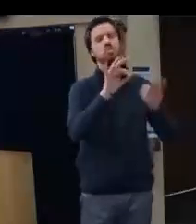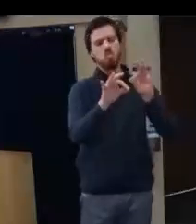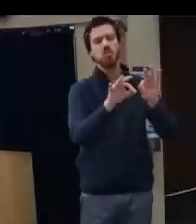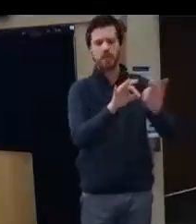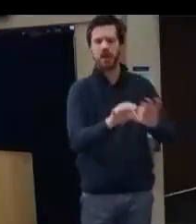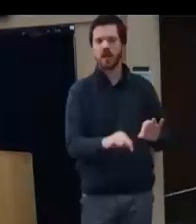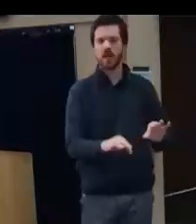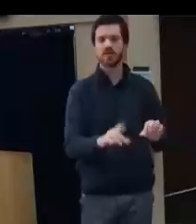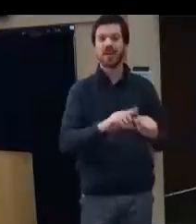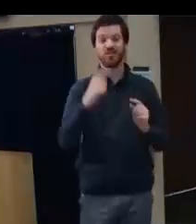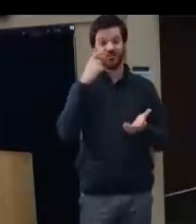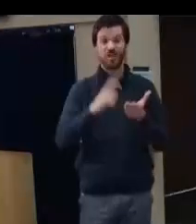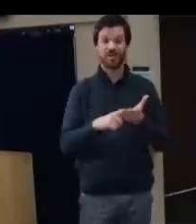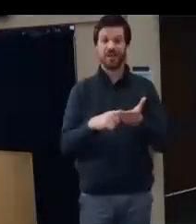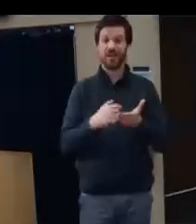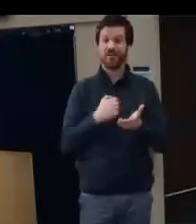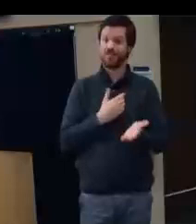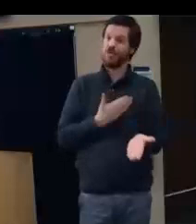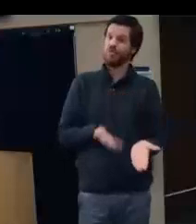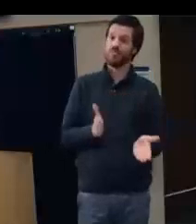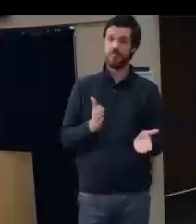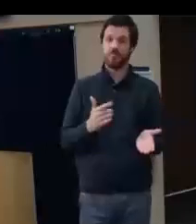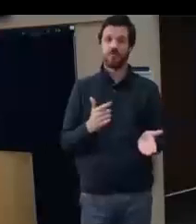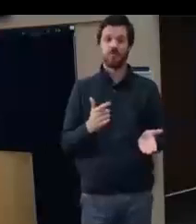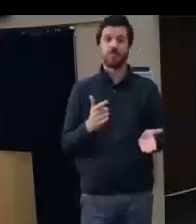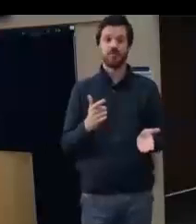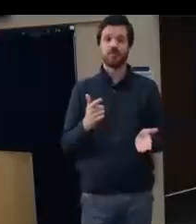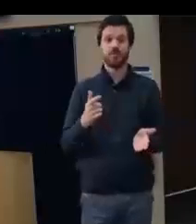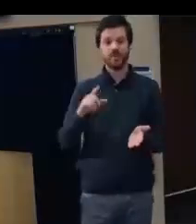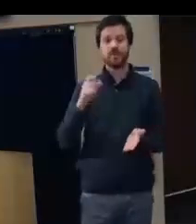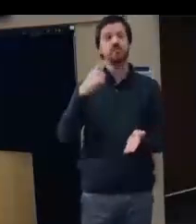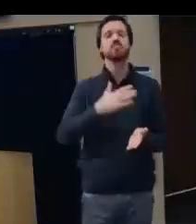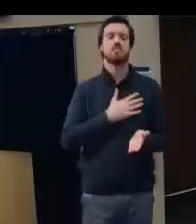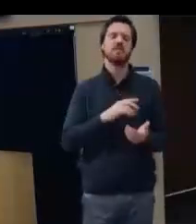for example wearing a hospital gown so I have a a friend and colleague in Scotland and she's really